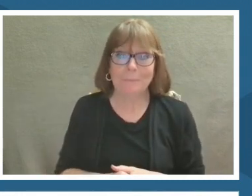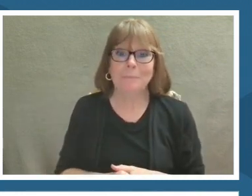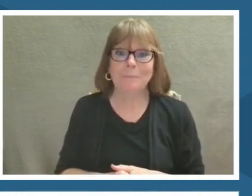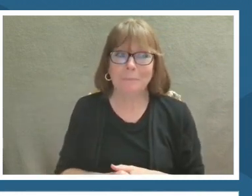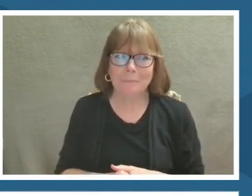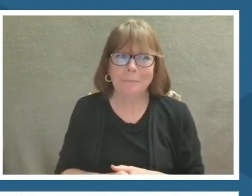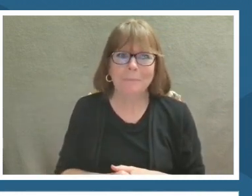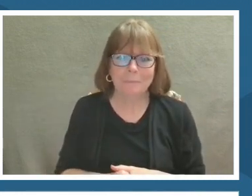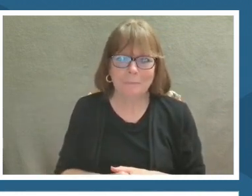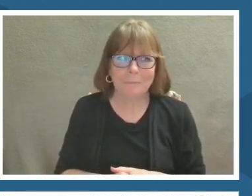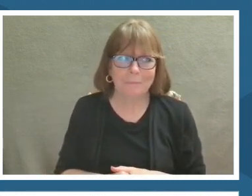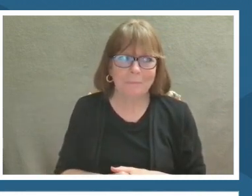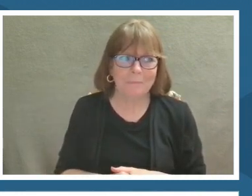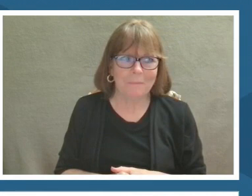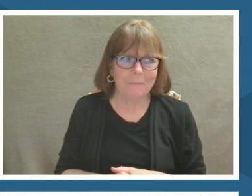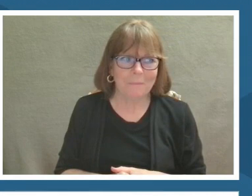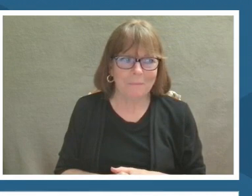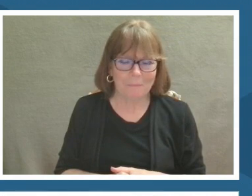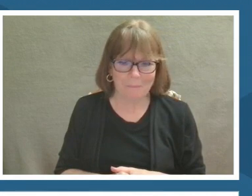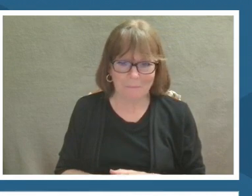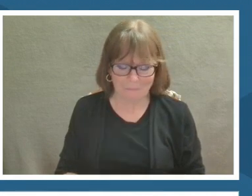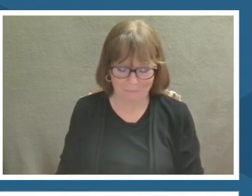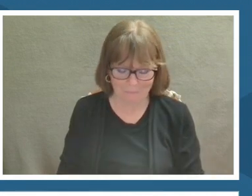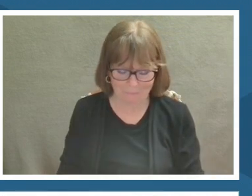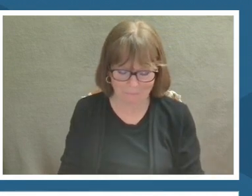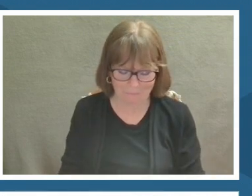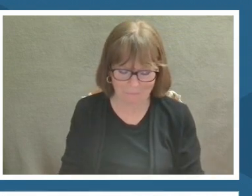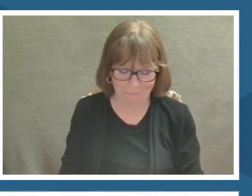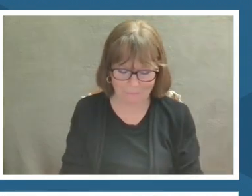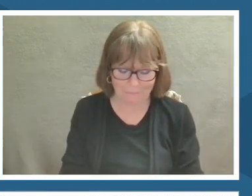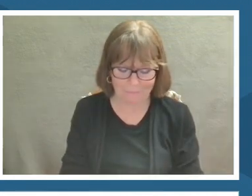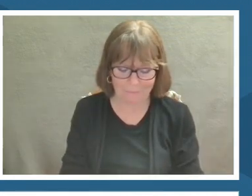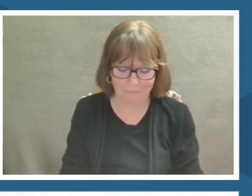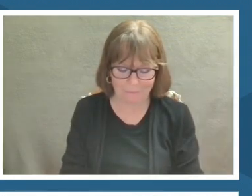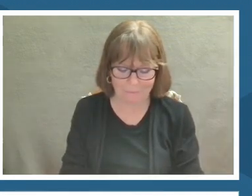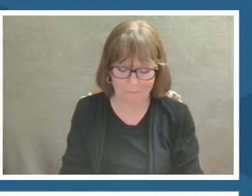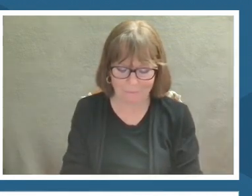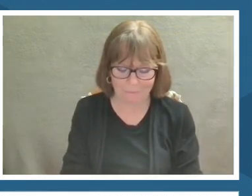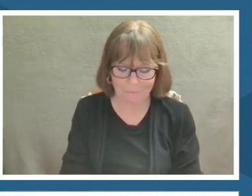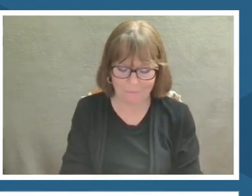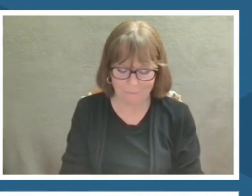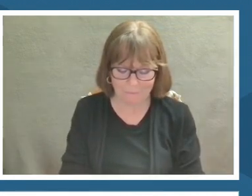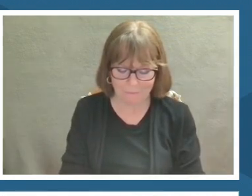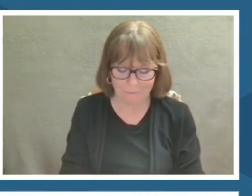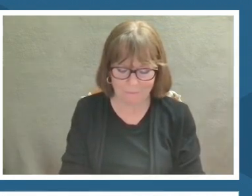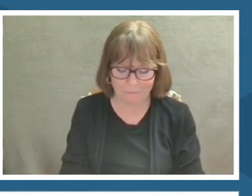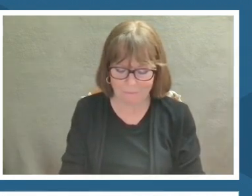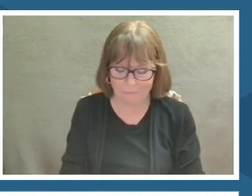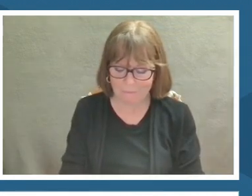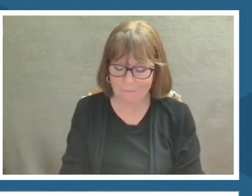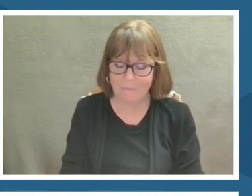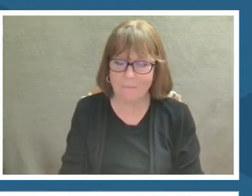we have two more questions now this is an open-ended question